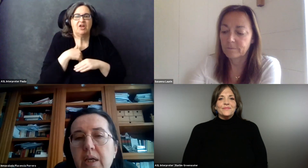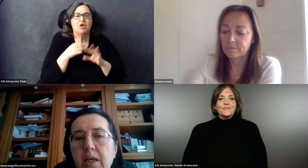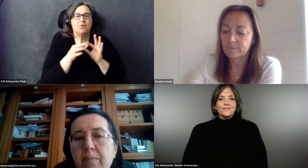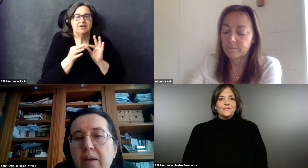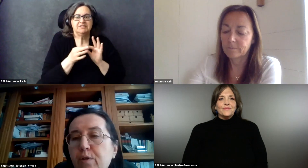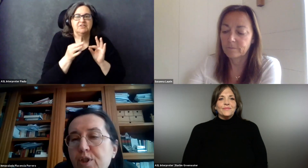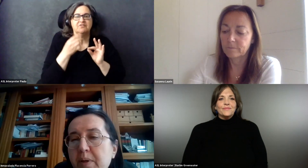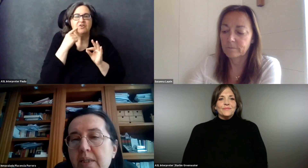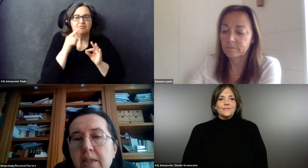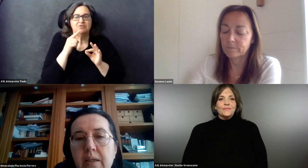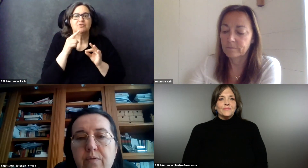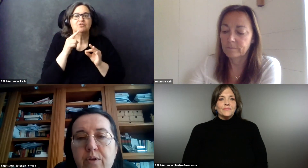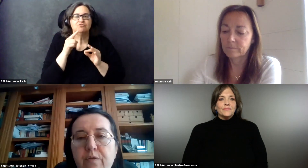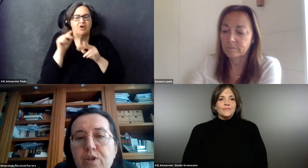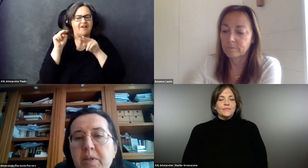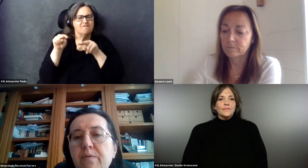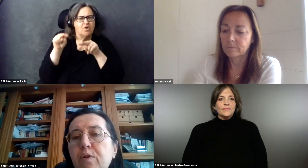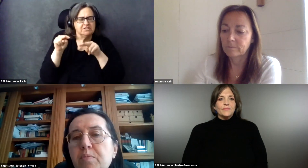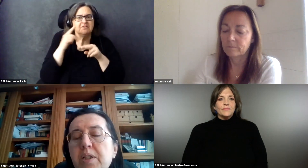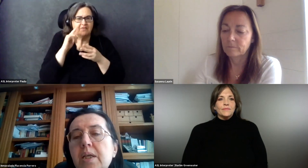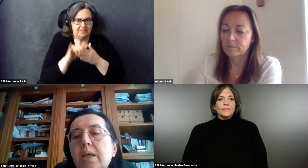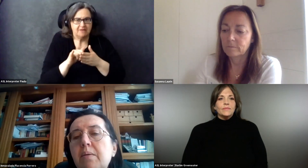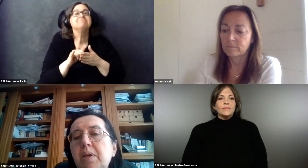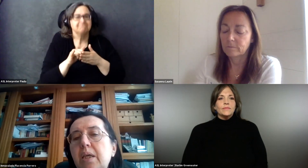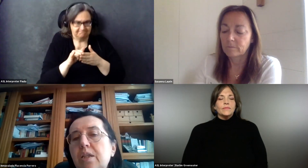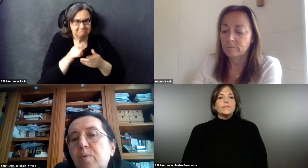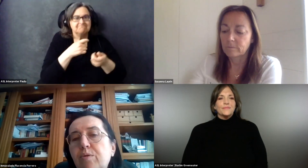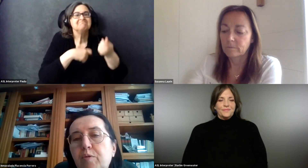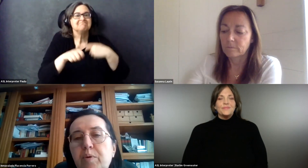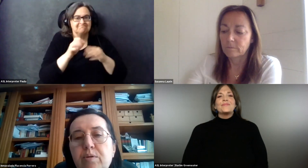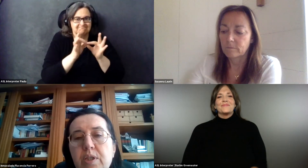some specific obligations